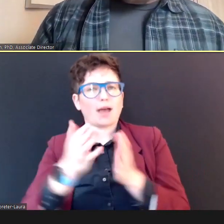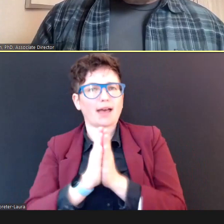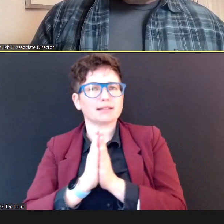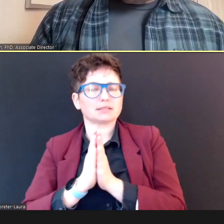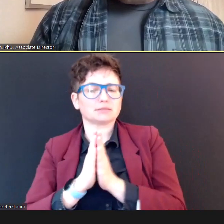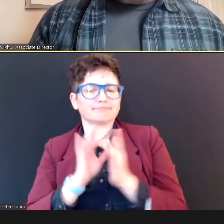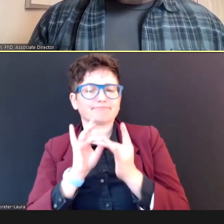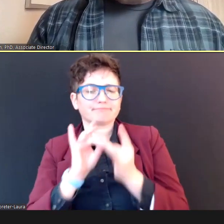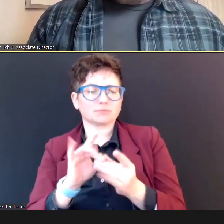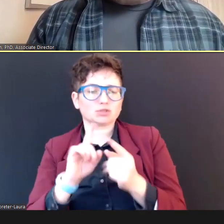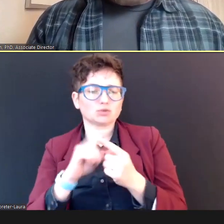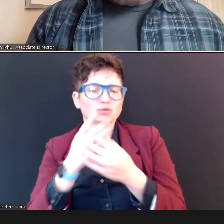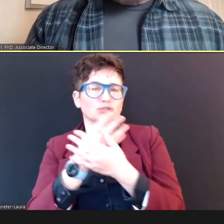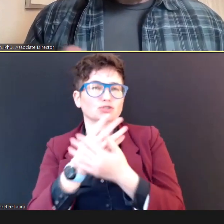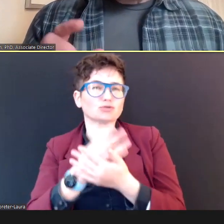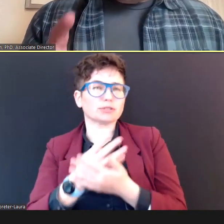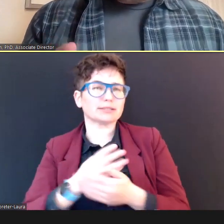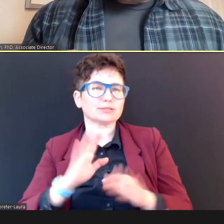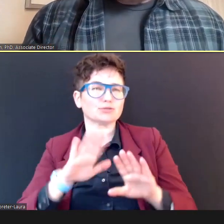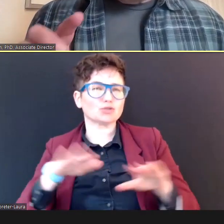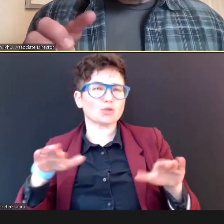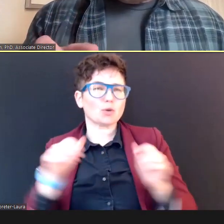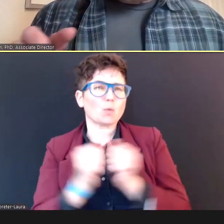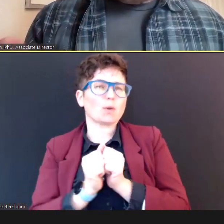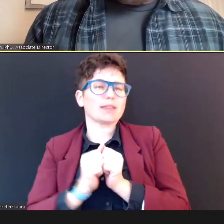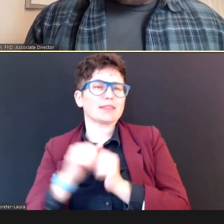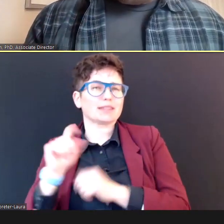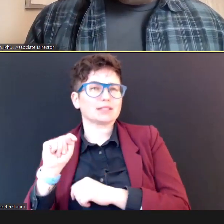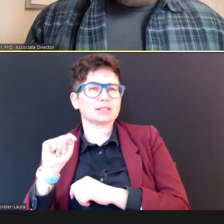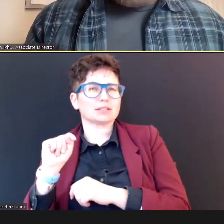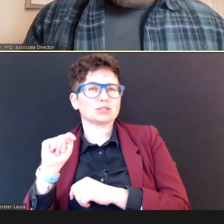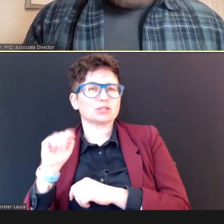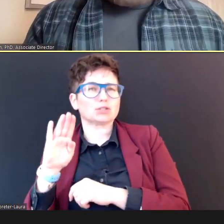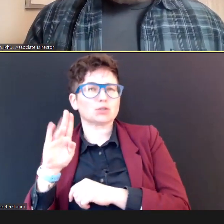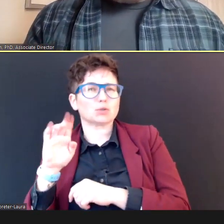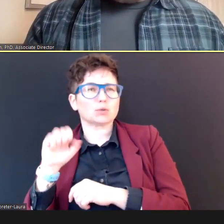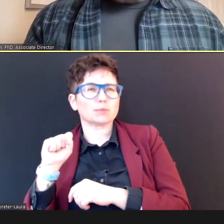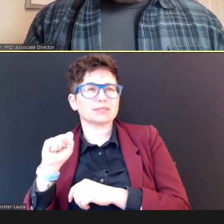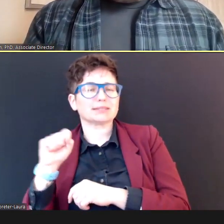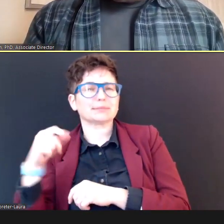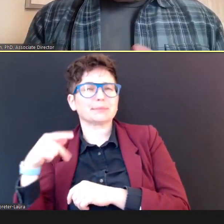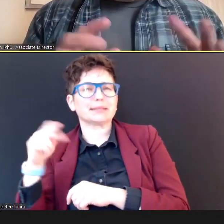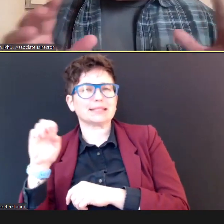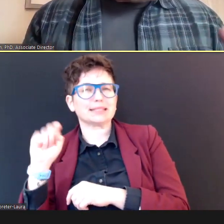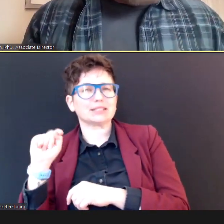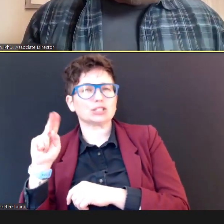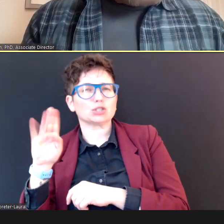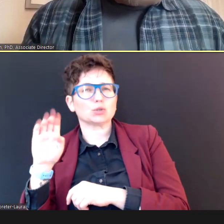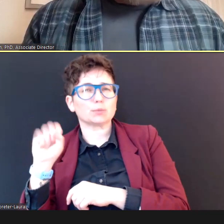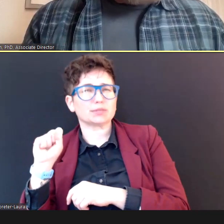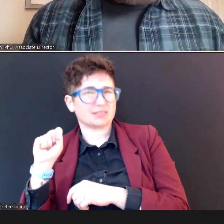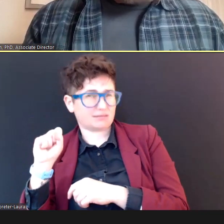to screening children with tubes PE